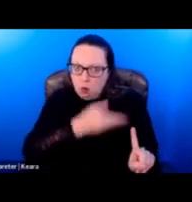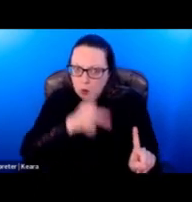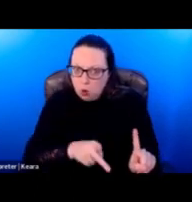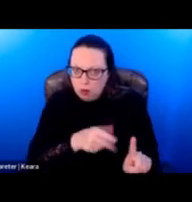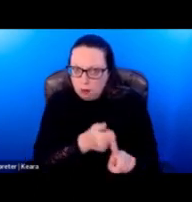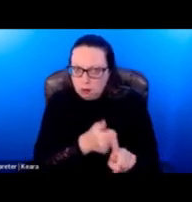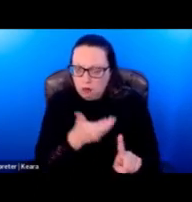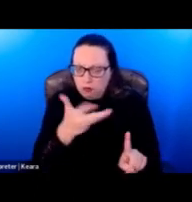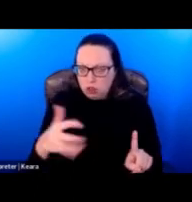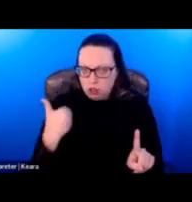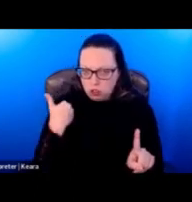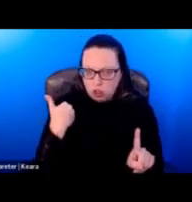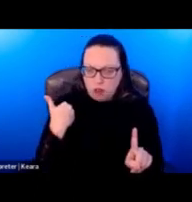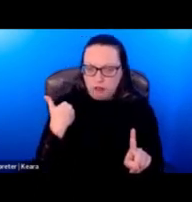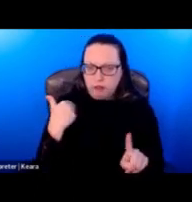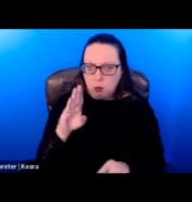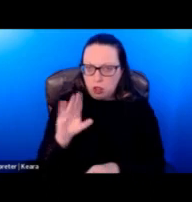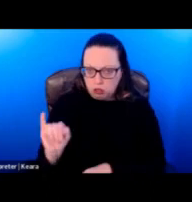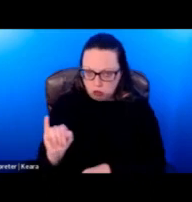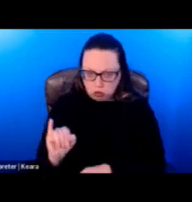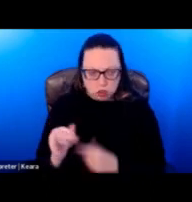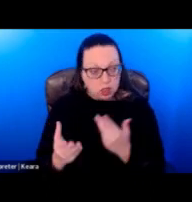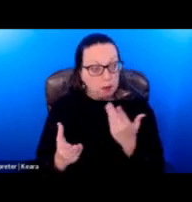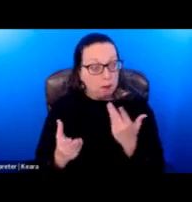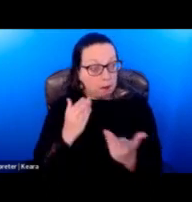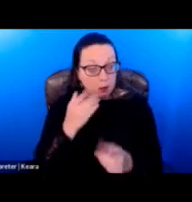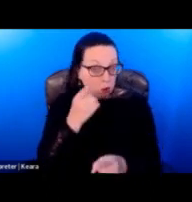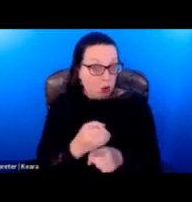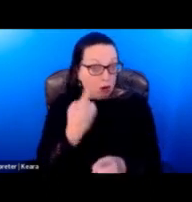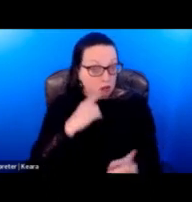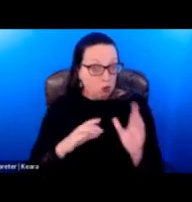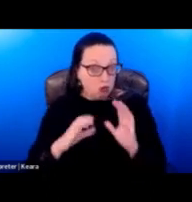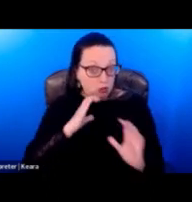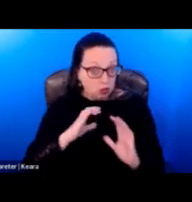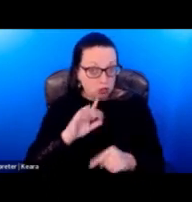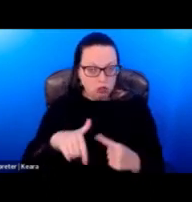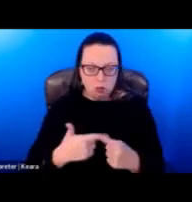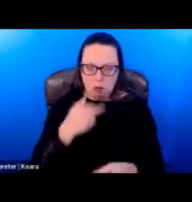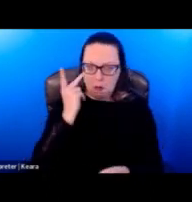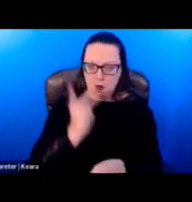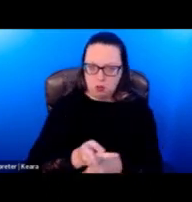injury. And they may be very ripe for conversations about job retention if the individual is